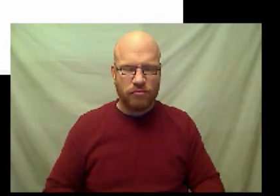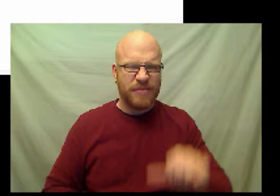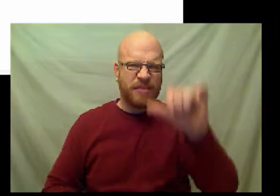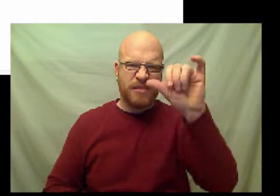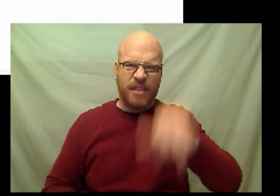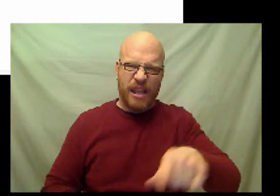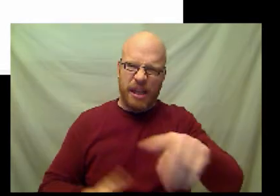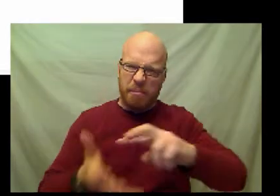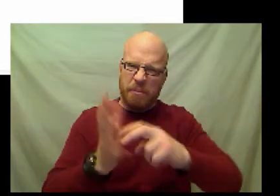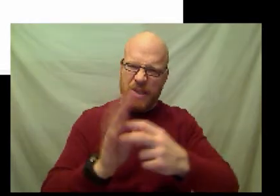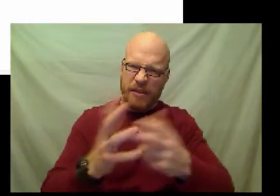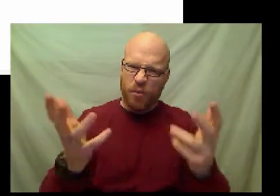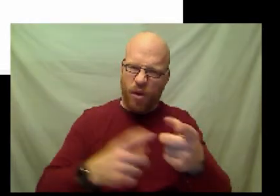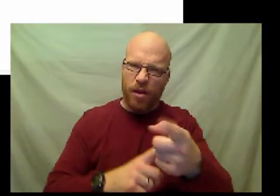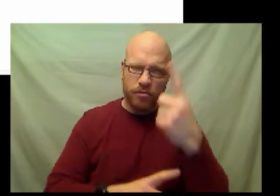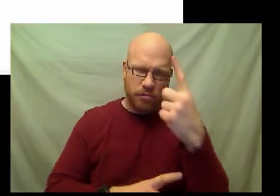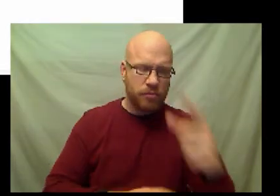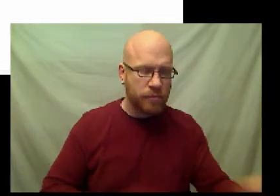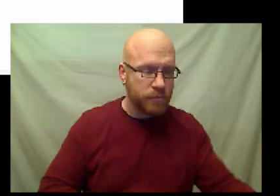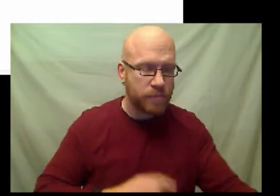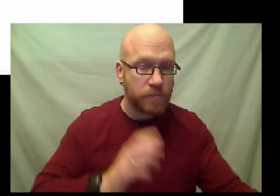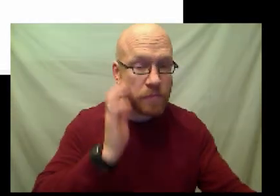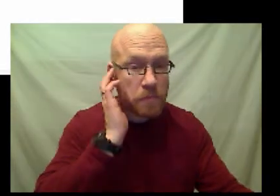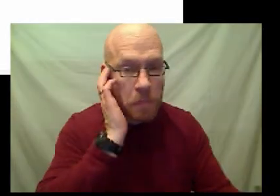What does that even mean? Let's talk about that for a second.